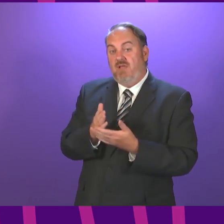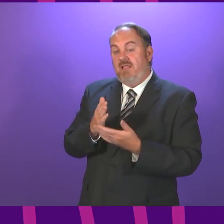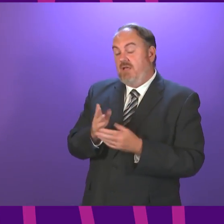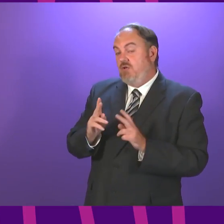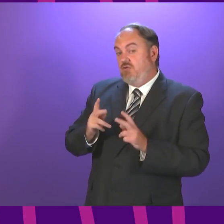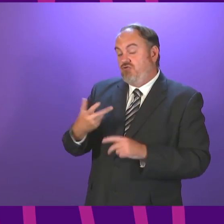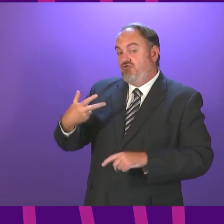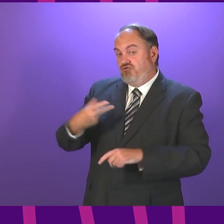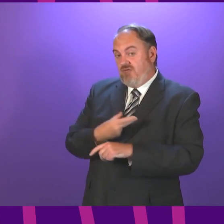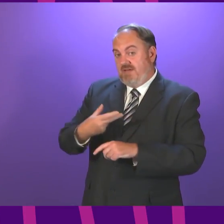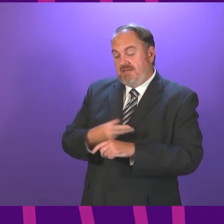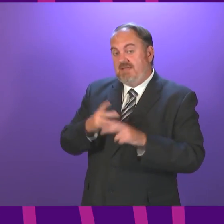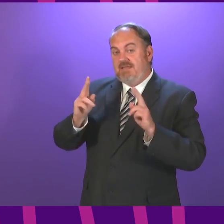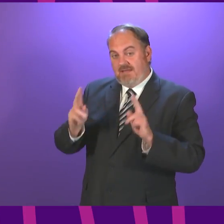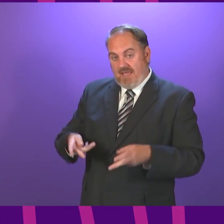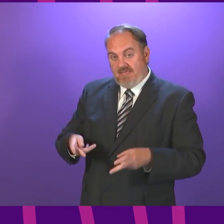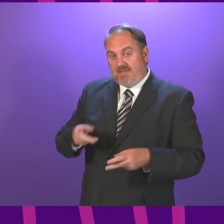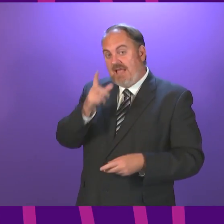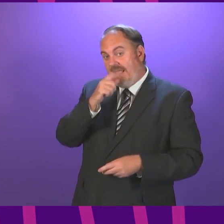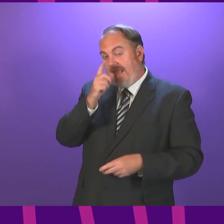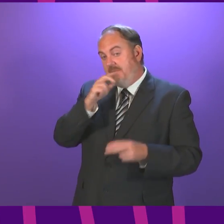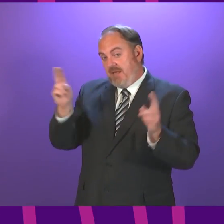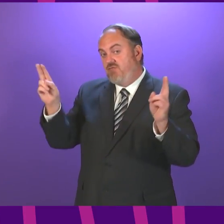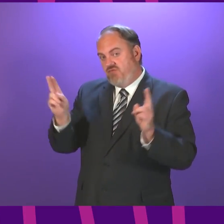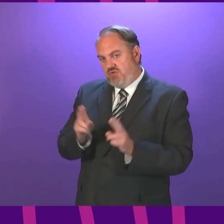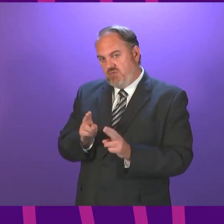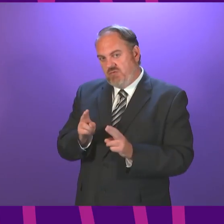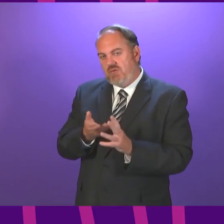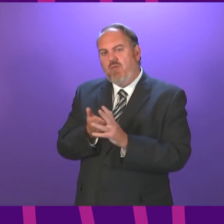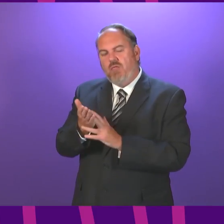gripped by drugs misuse are still regularly directed into the criminal justice system.